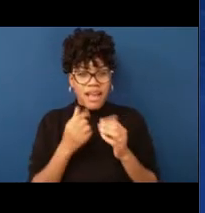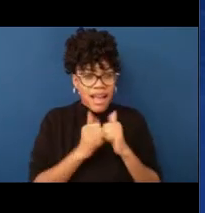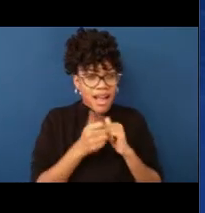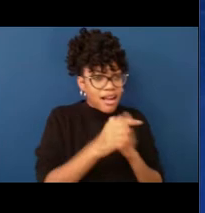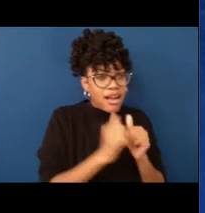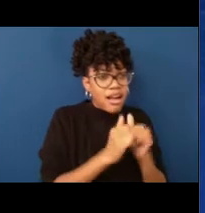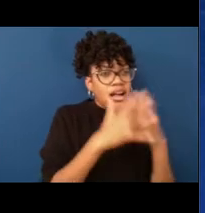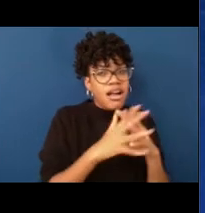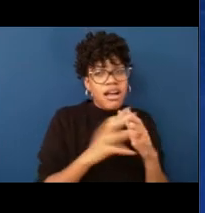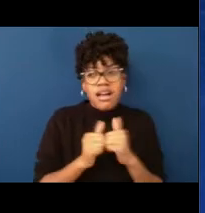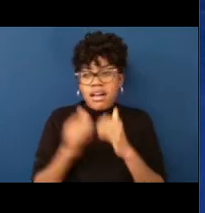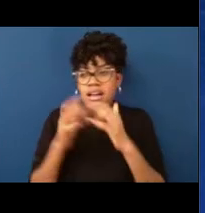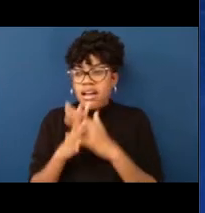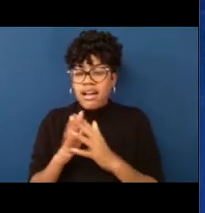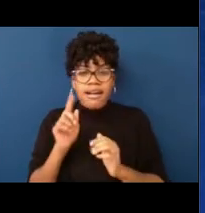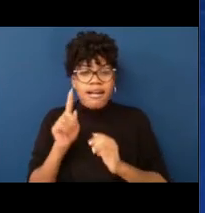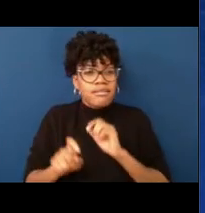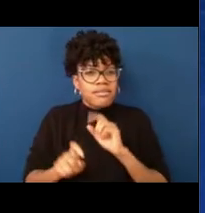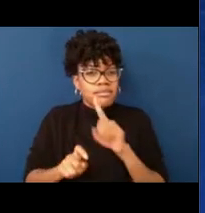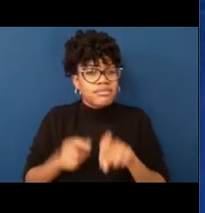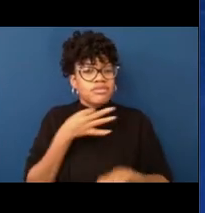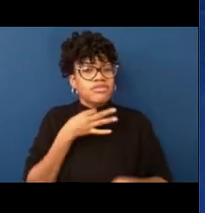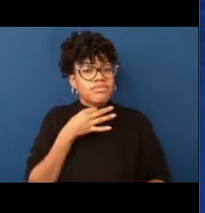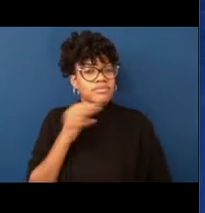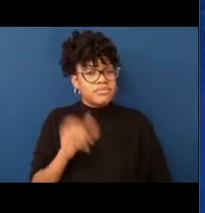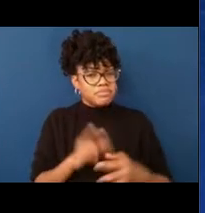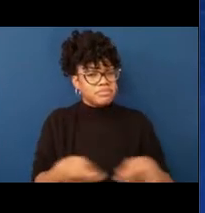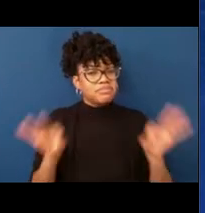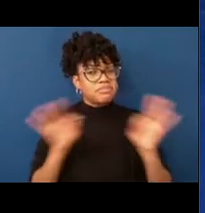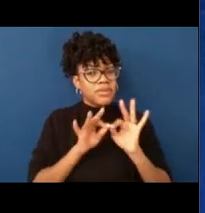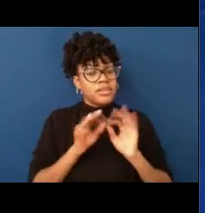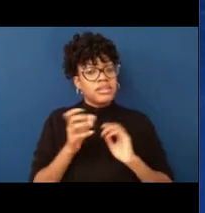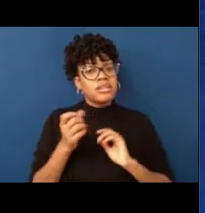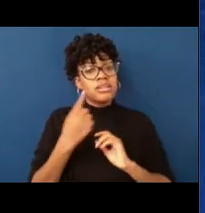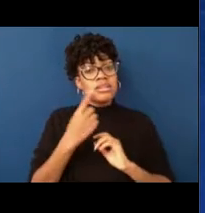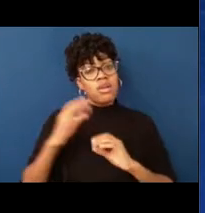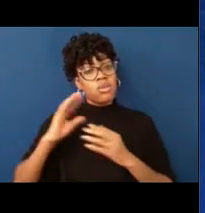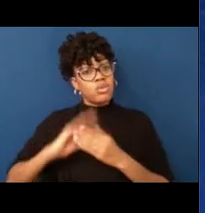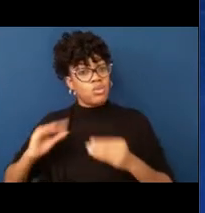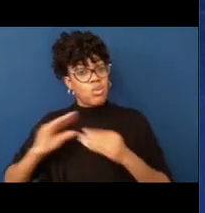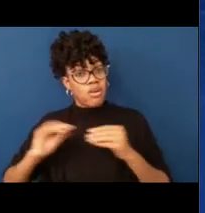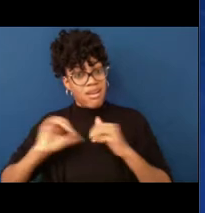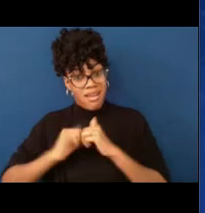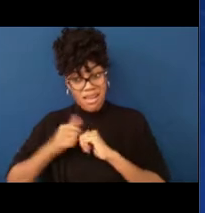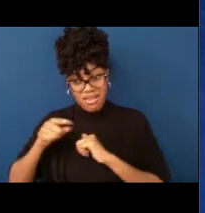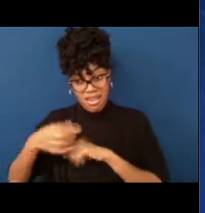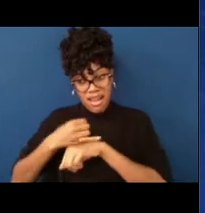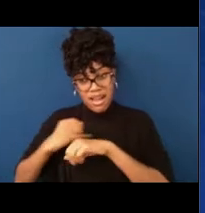on how the universe was created influence the way we think about the world and our place in it.